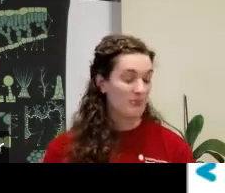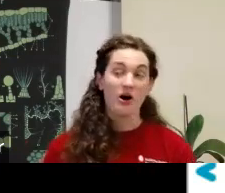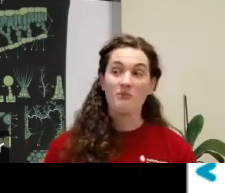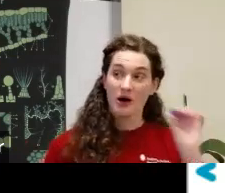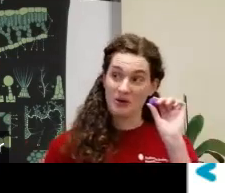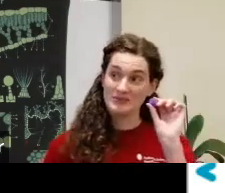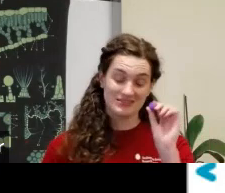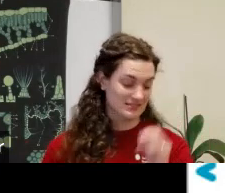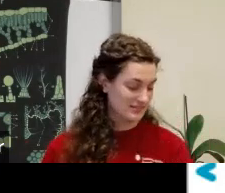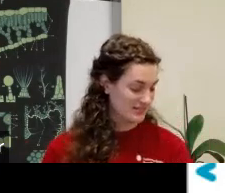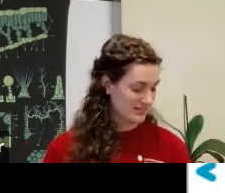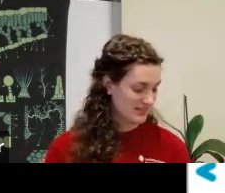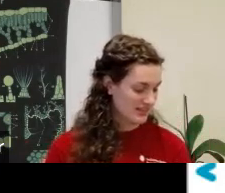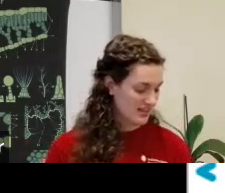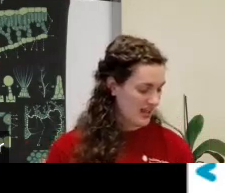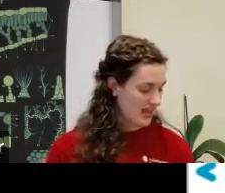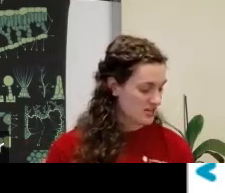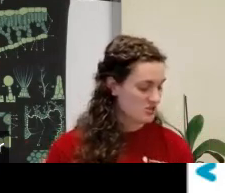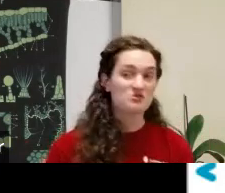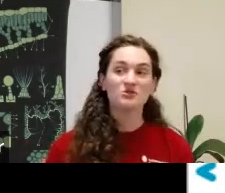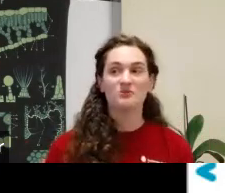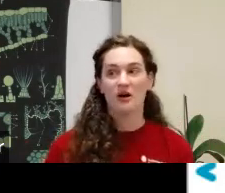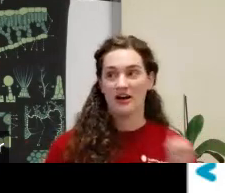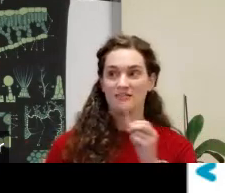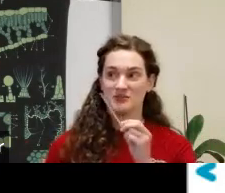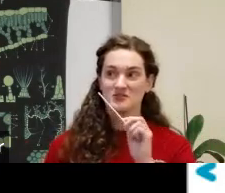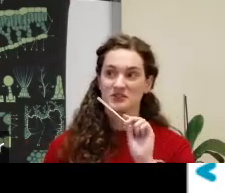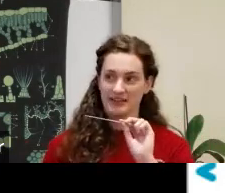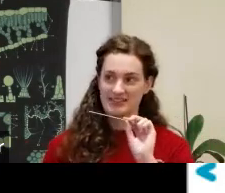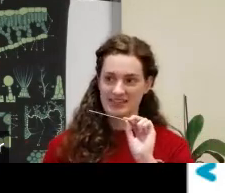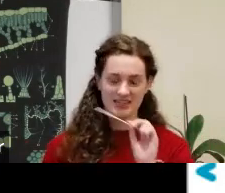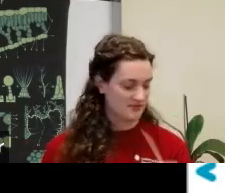Emily Borger: A pompom. Emily Borger: A stir rod for stirring the tea.